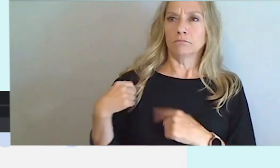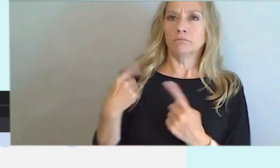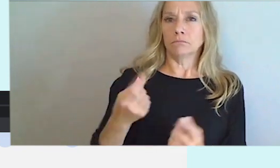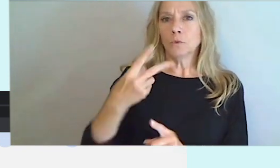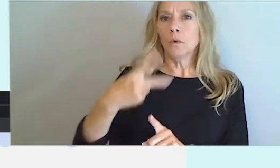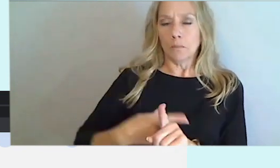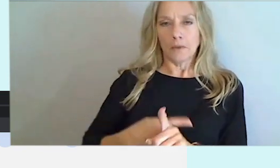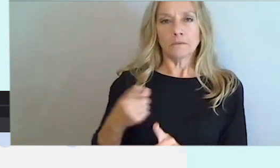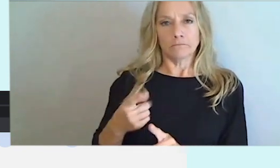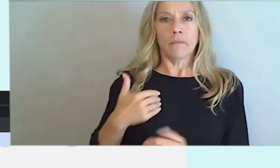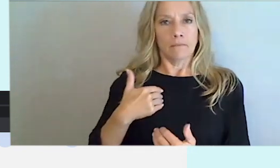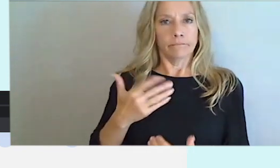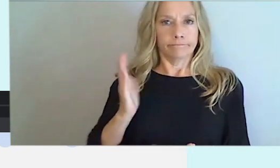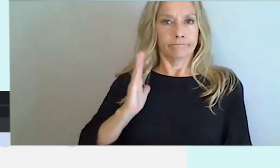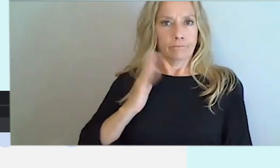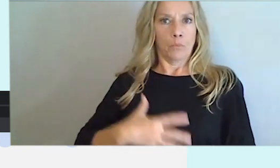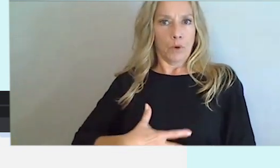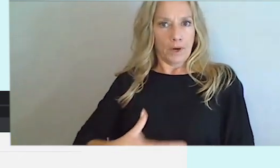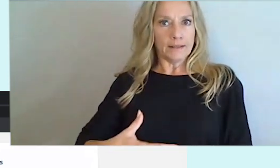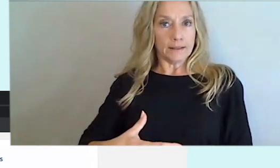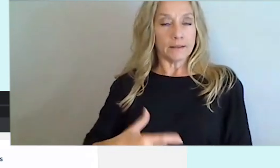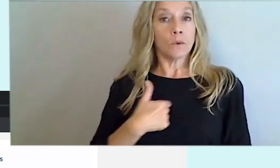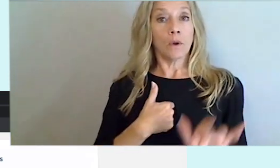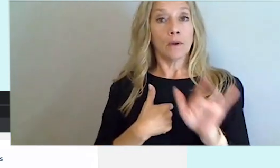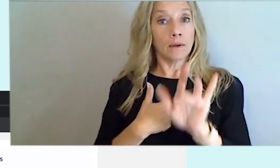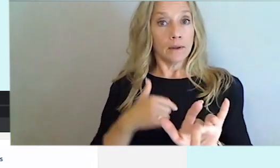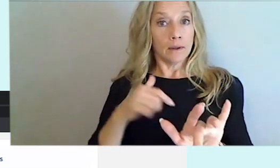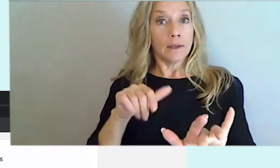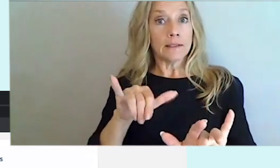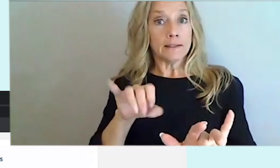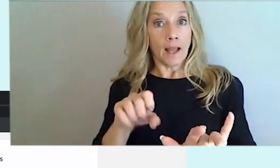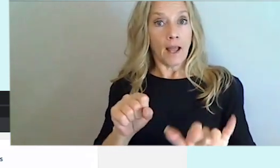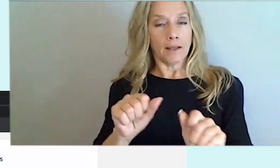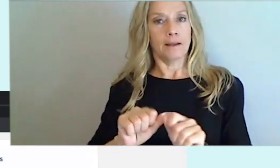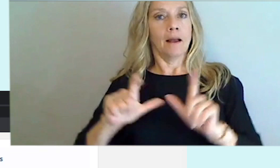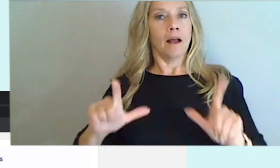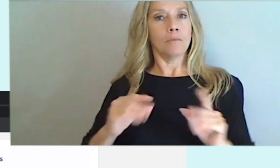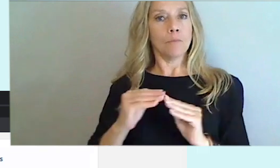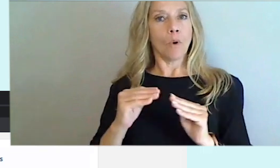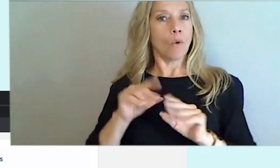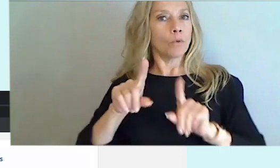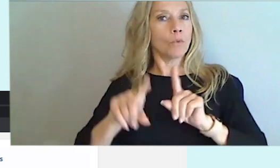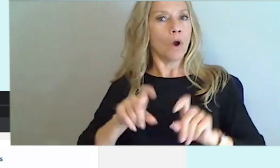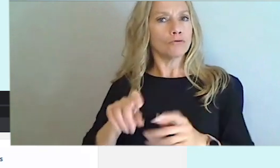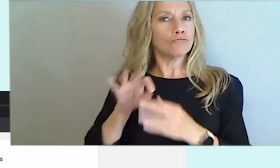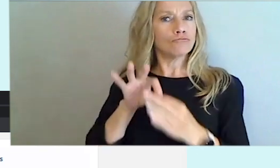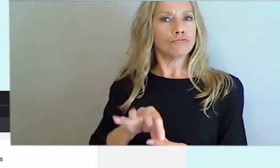Since we selected yes, additional questions appear about the pregnancy and any past pregnancies.